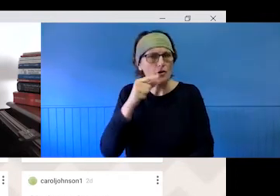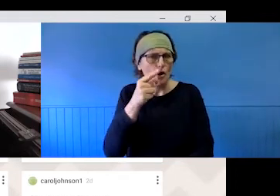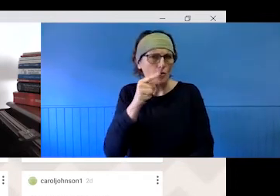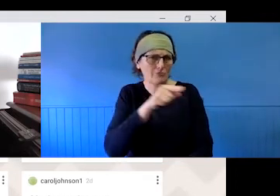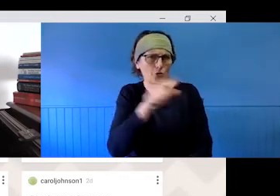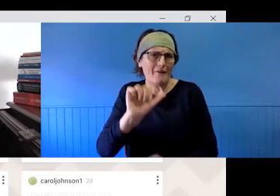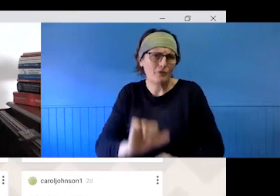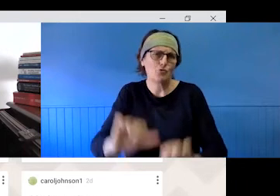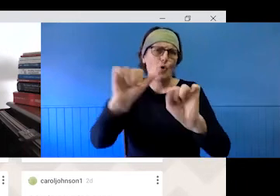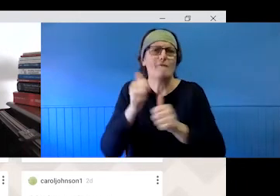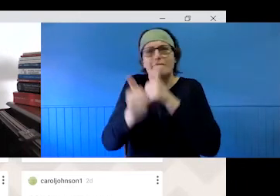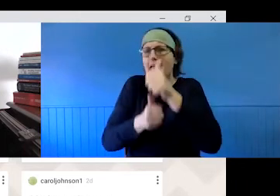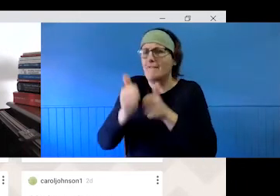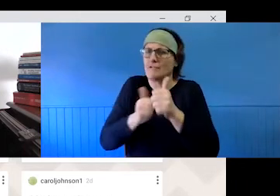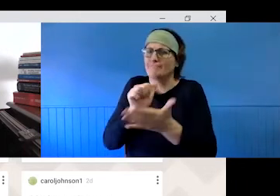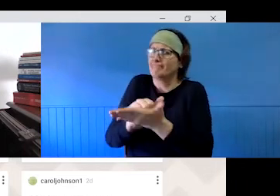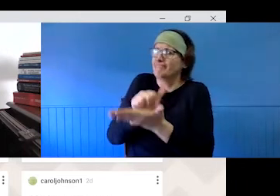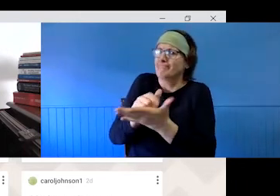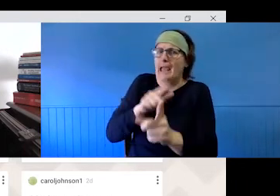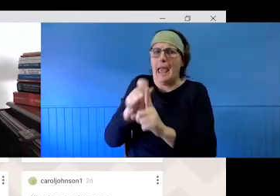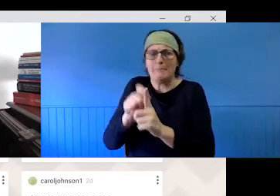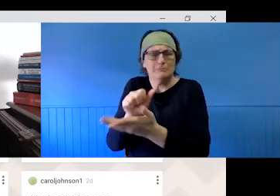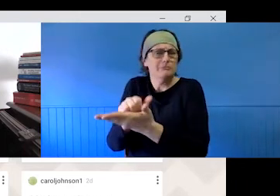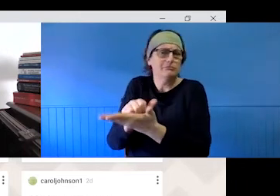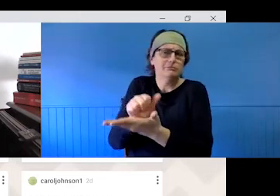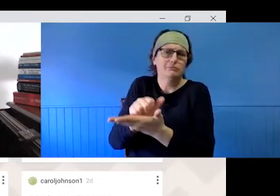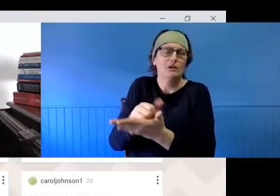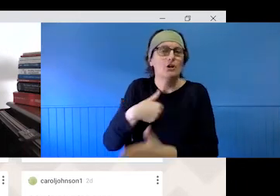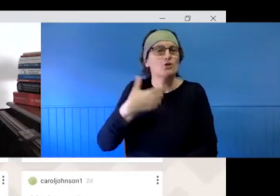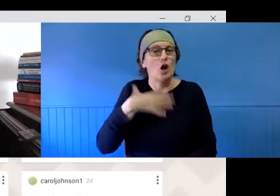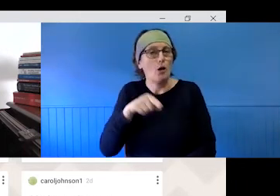you out there who have their favourite apps. What I would like to